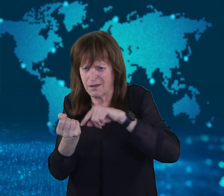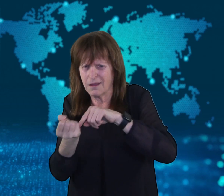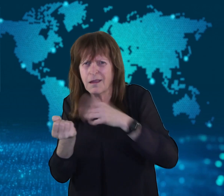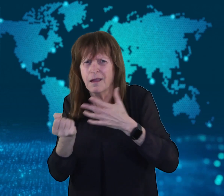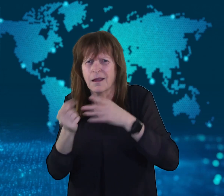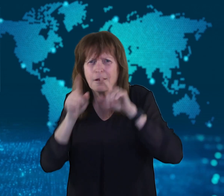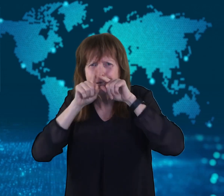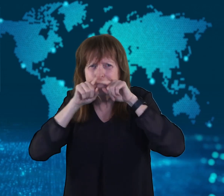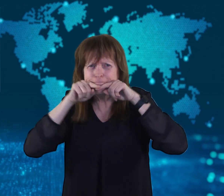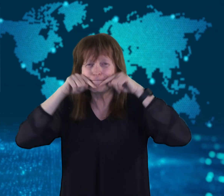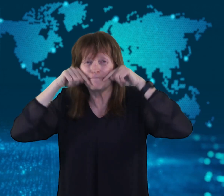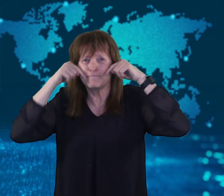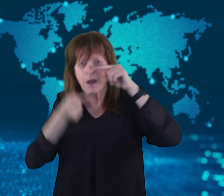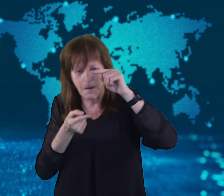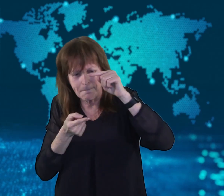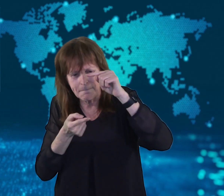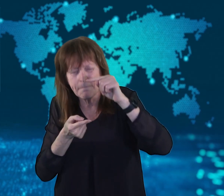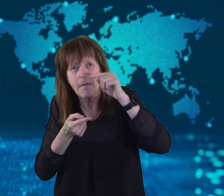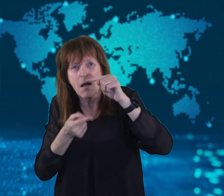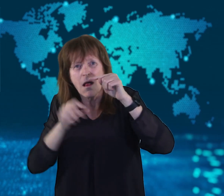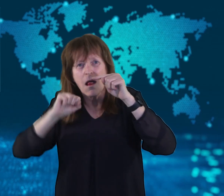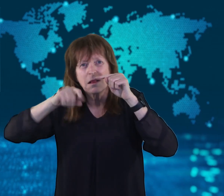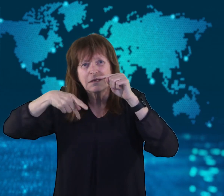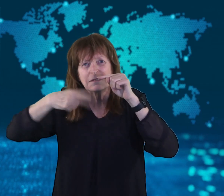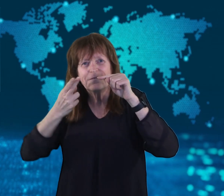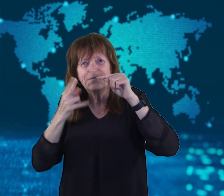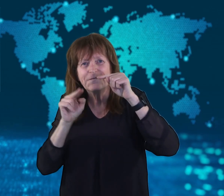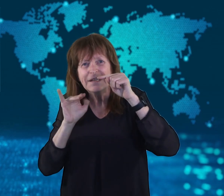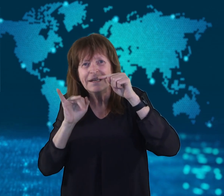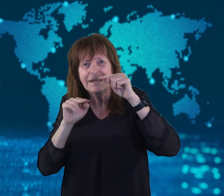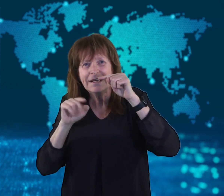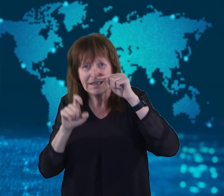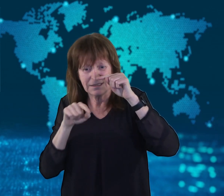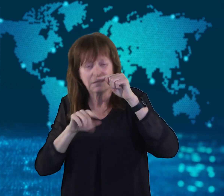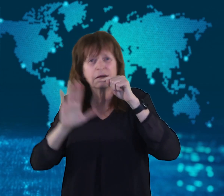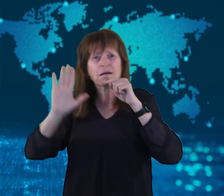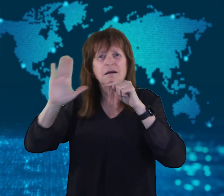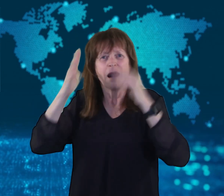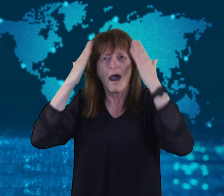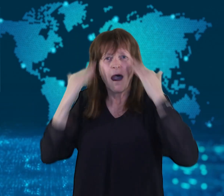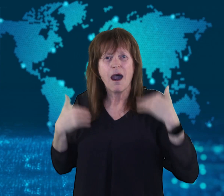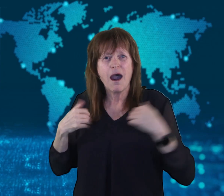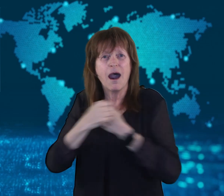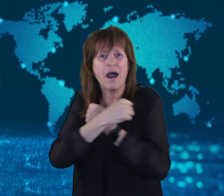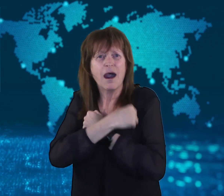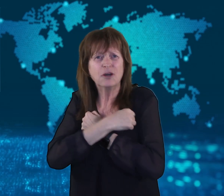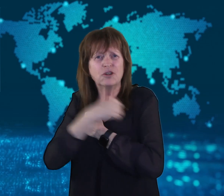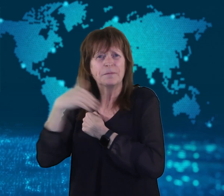in one of Egypt's best ancient excavation sites.